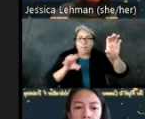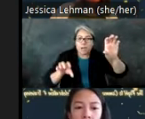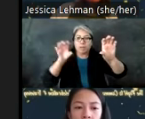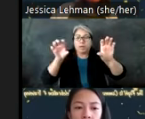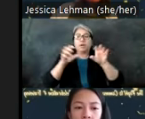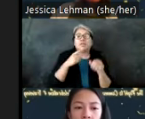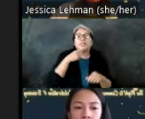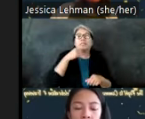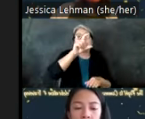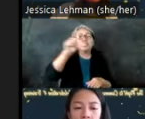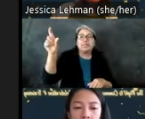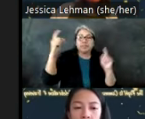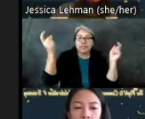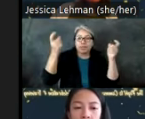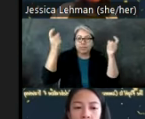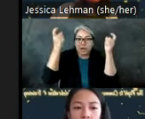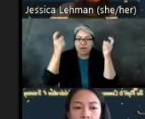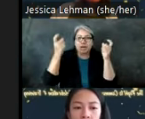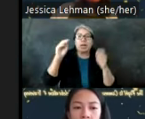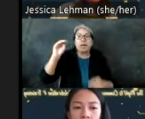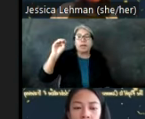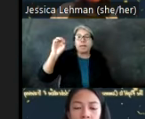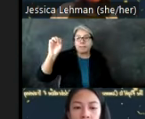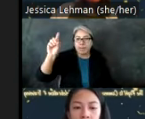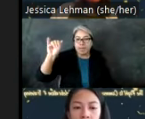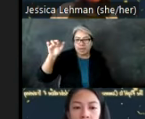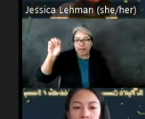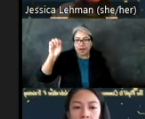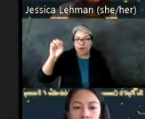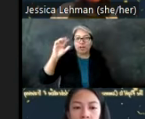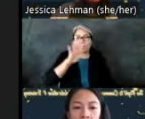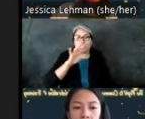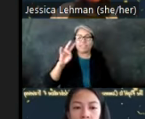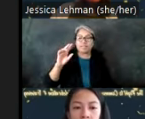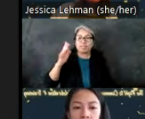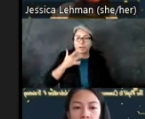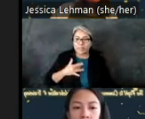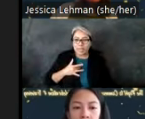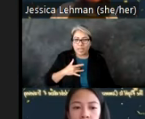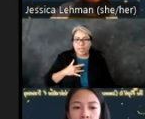flyer. It is white background and it has different messages.